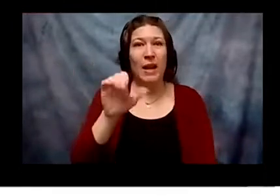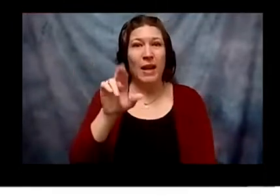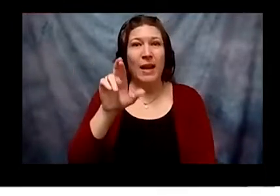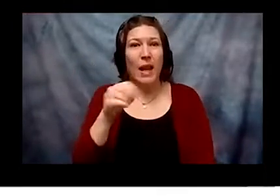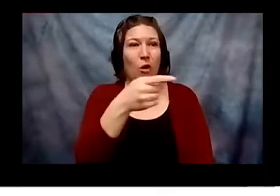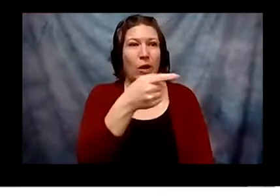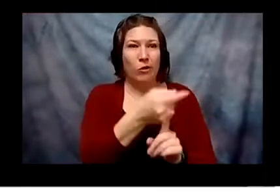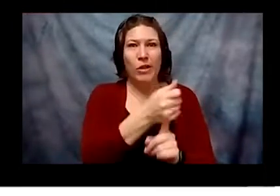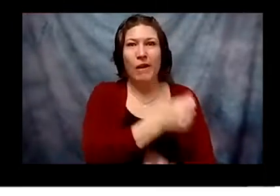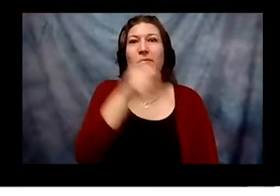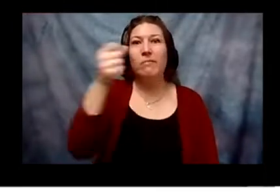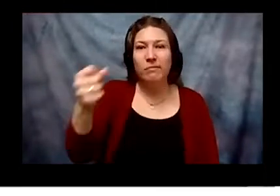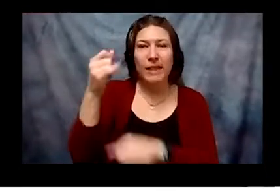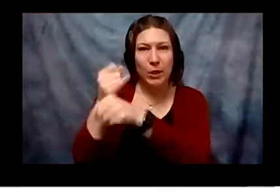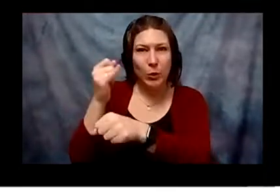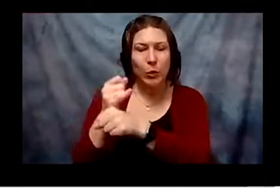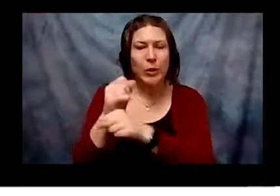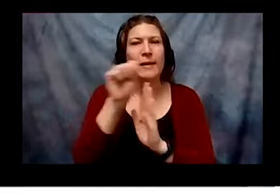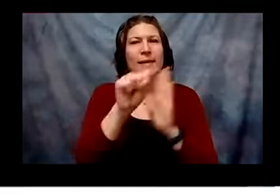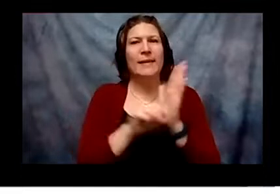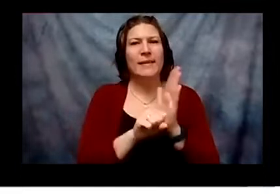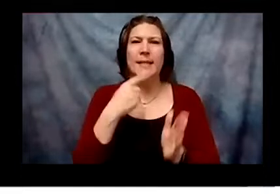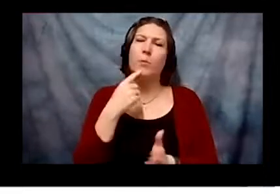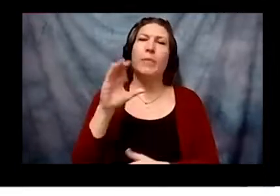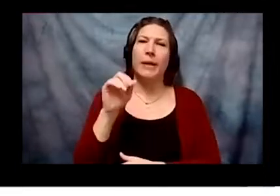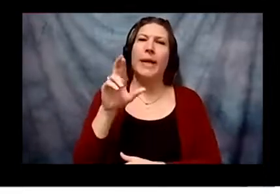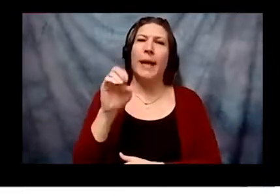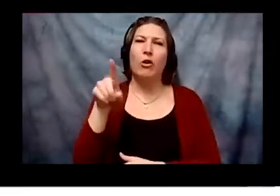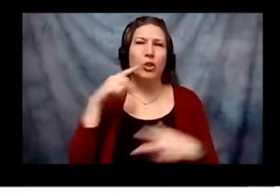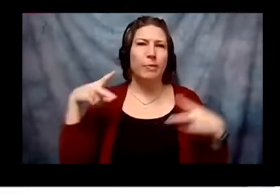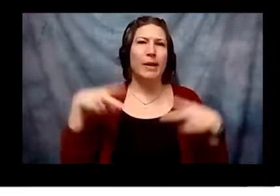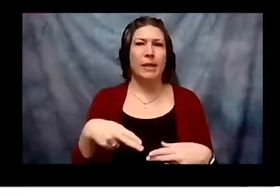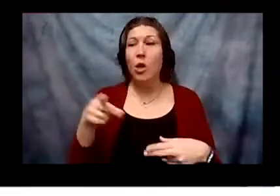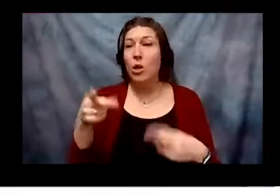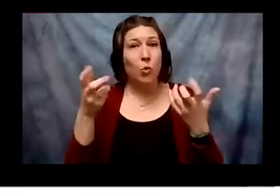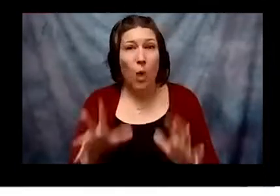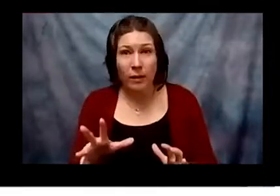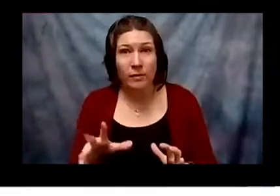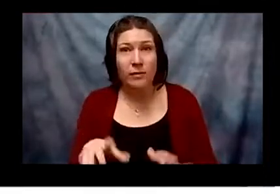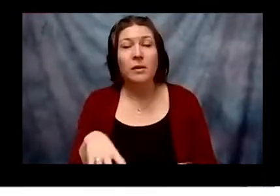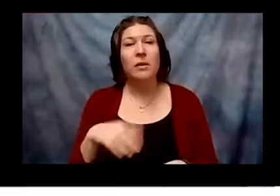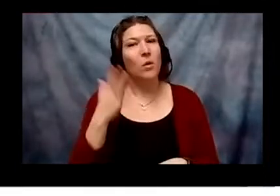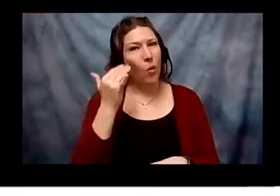institution the state asked the Carrie be sterilized against her will so she could be released as